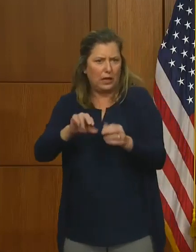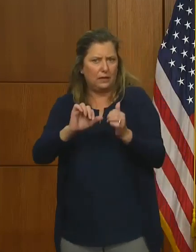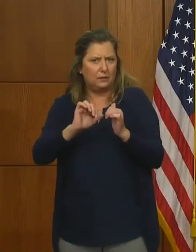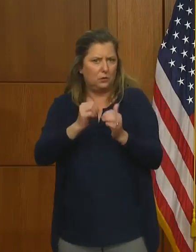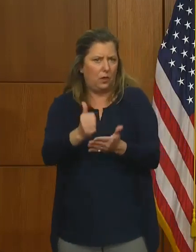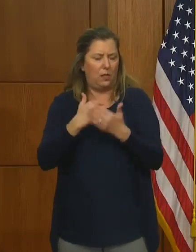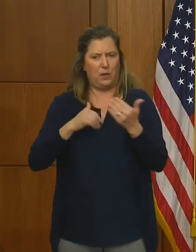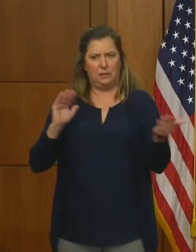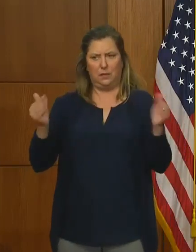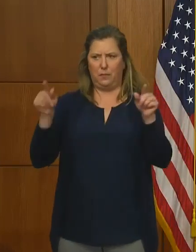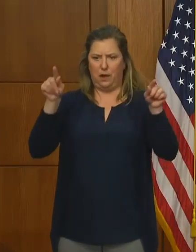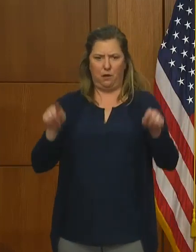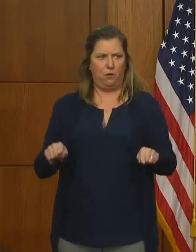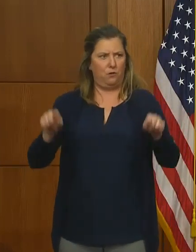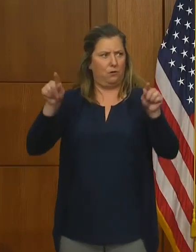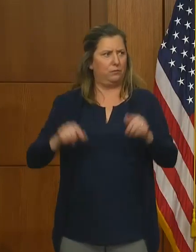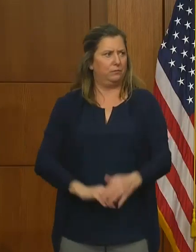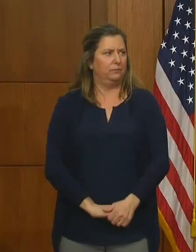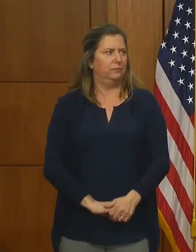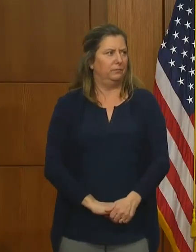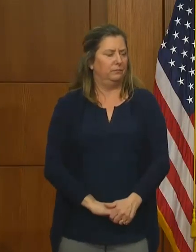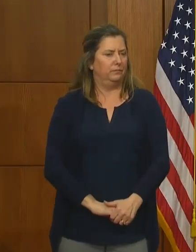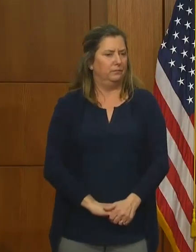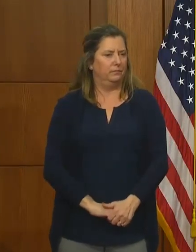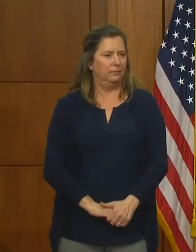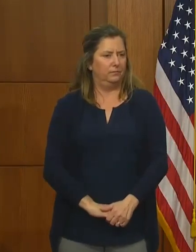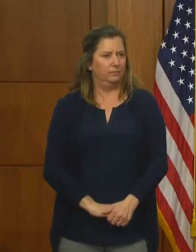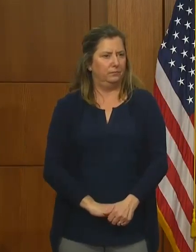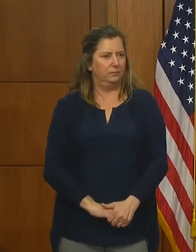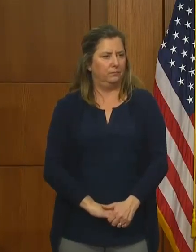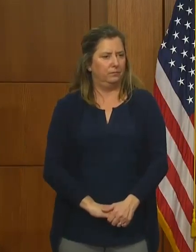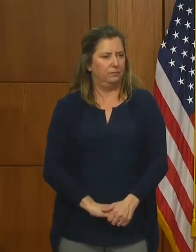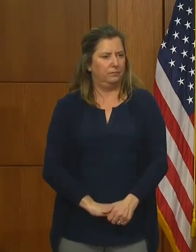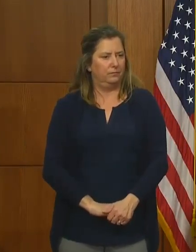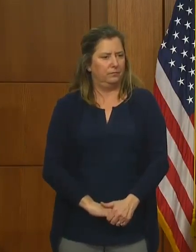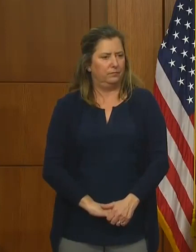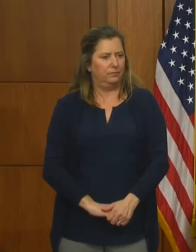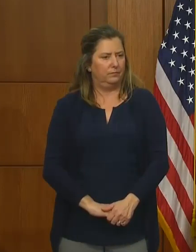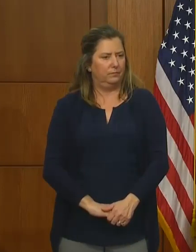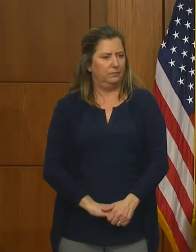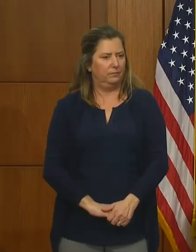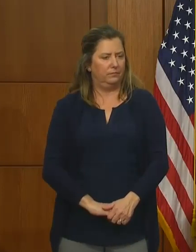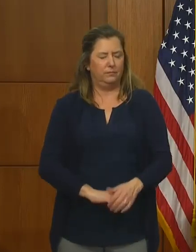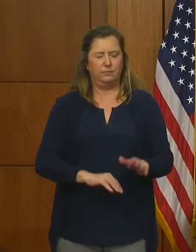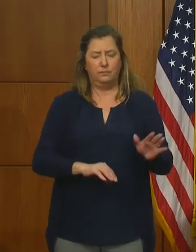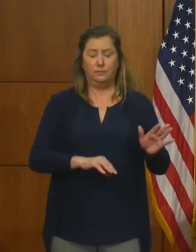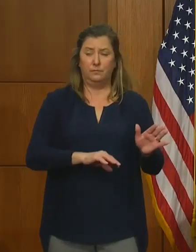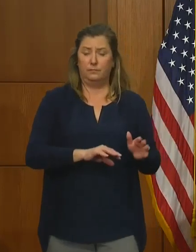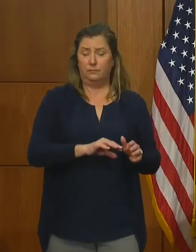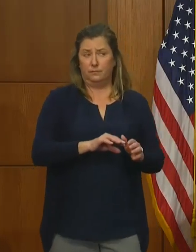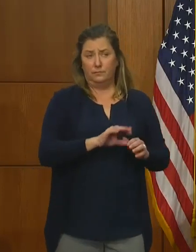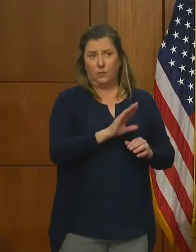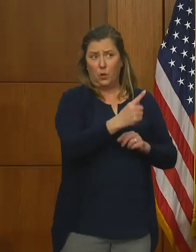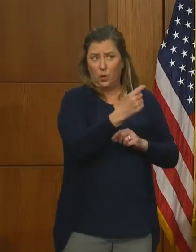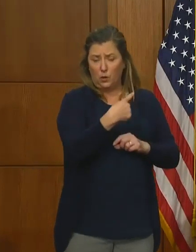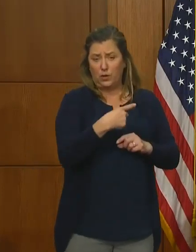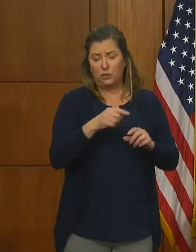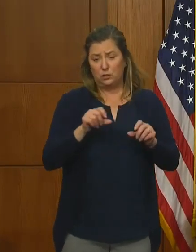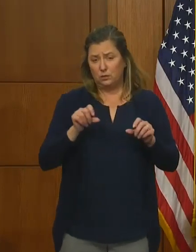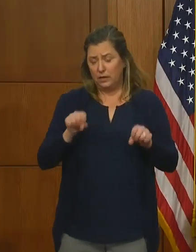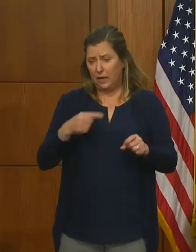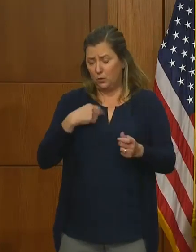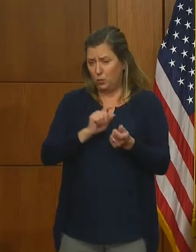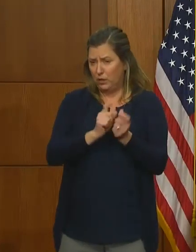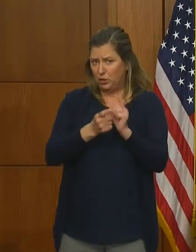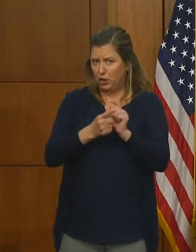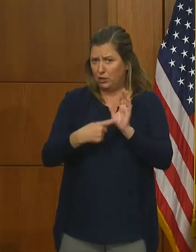ENGAGE PAST THAT WE COULD